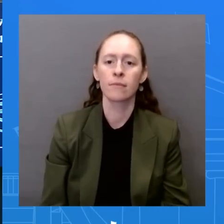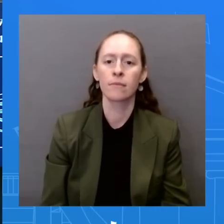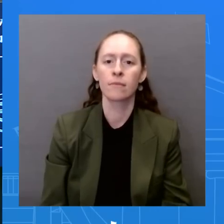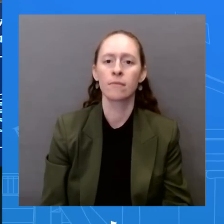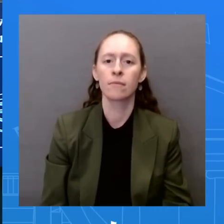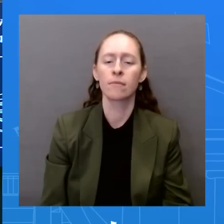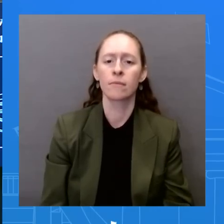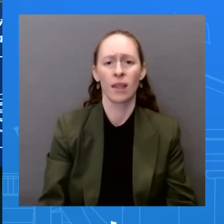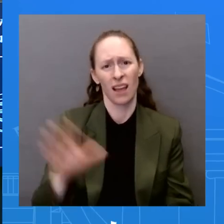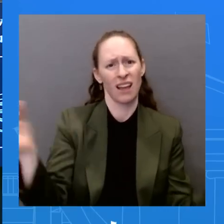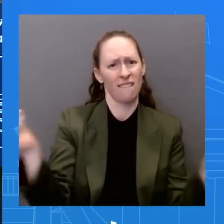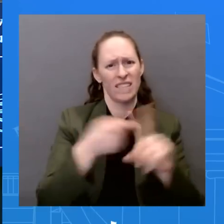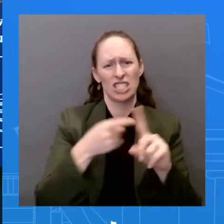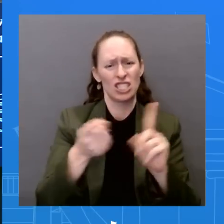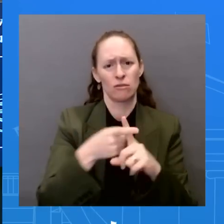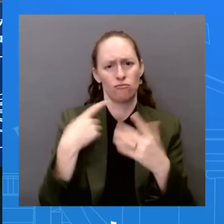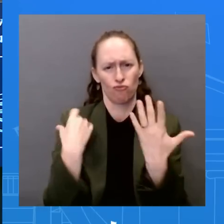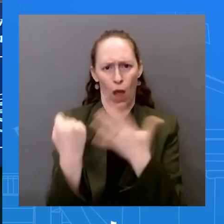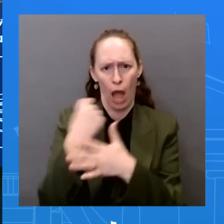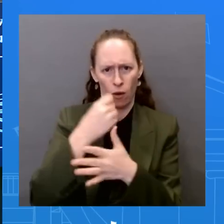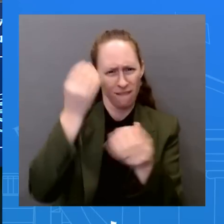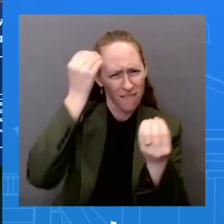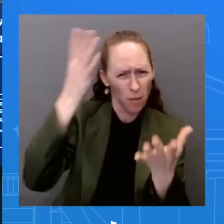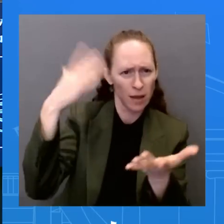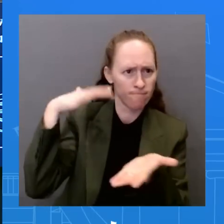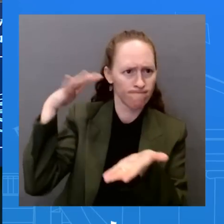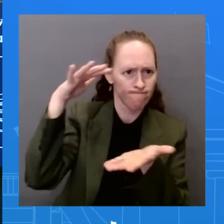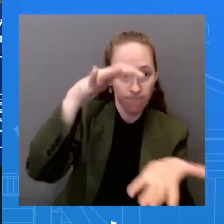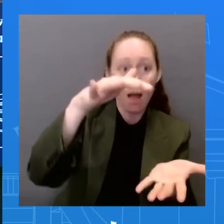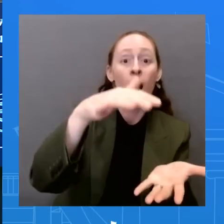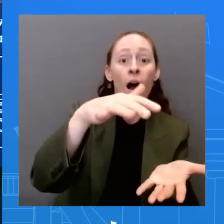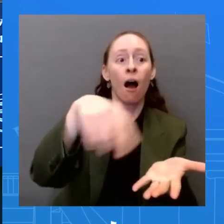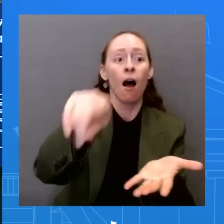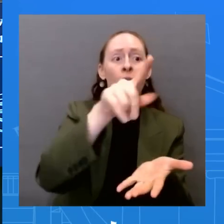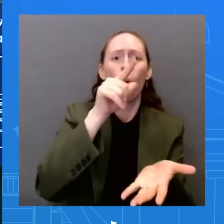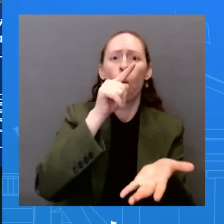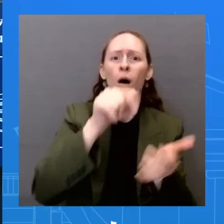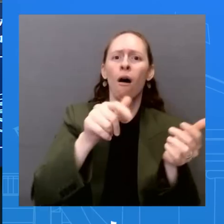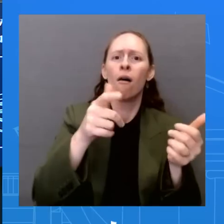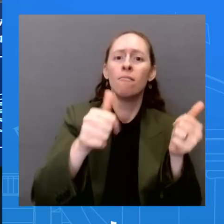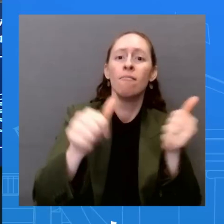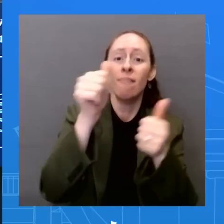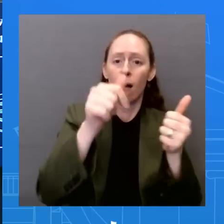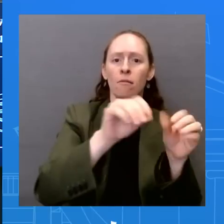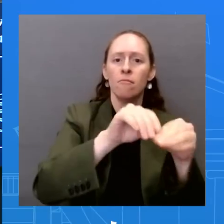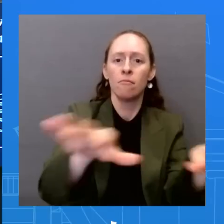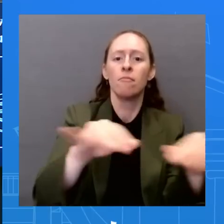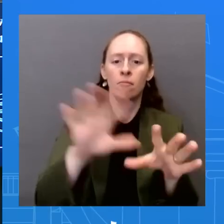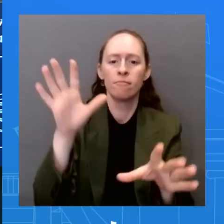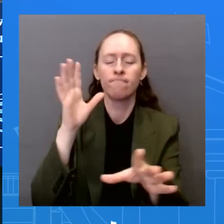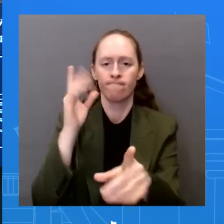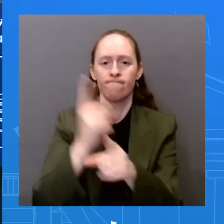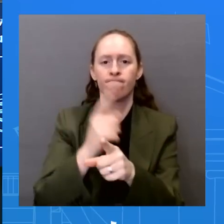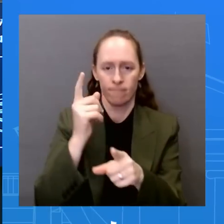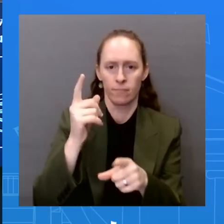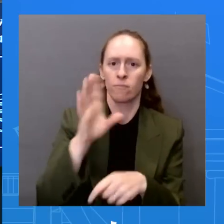to not only figure out what the behavioral interventions need to be on college campuses but also, like, what biomedical things, like vaccine, can be used in the event of cases.